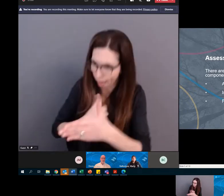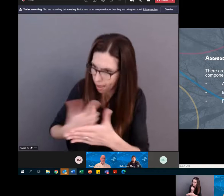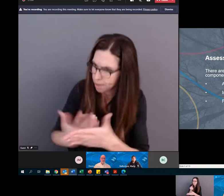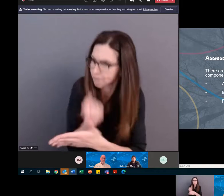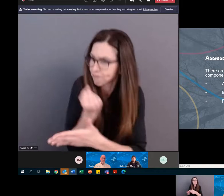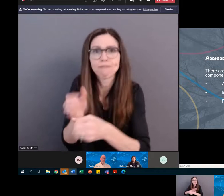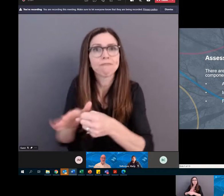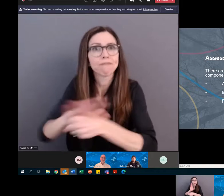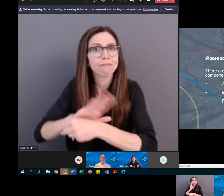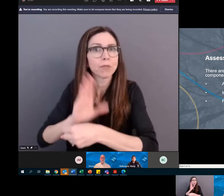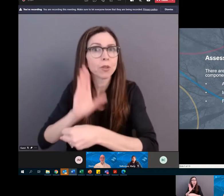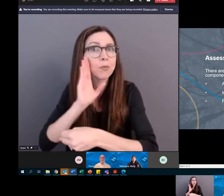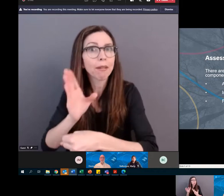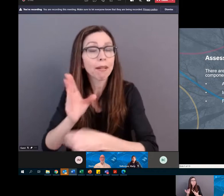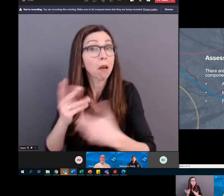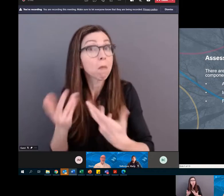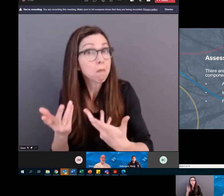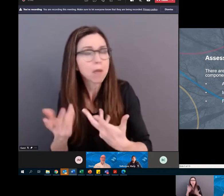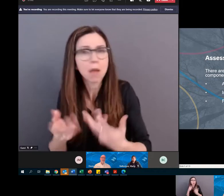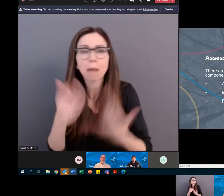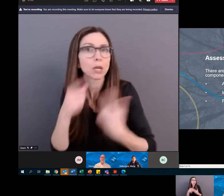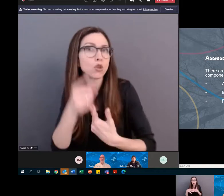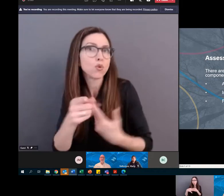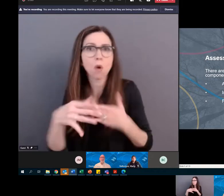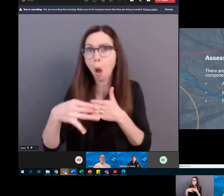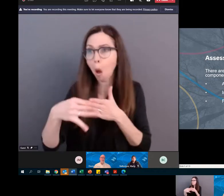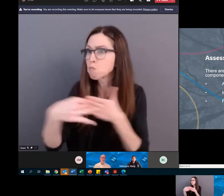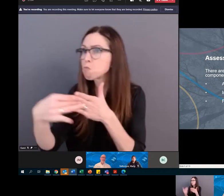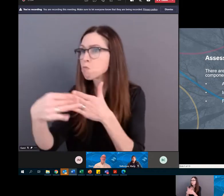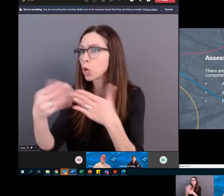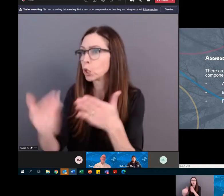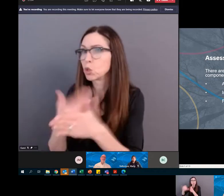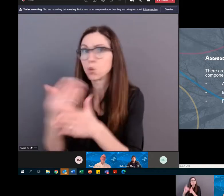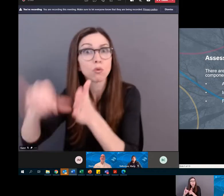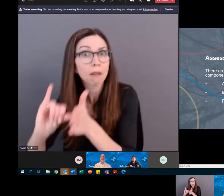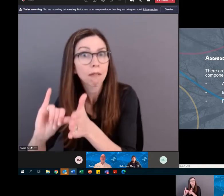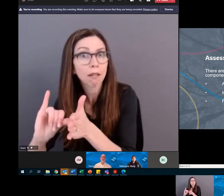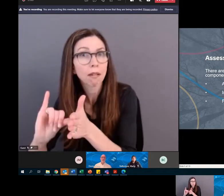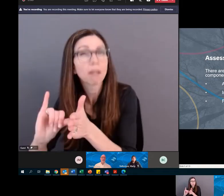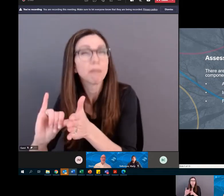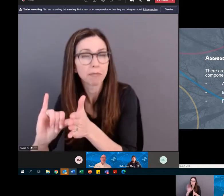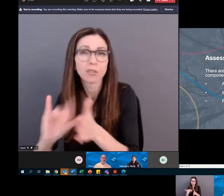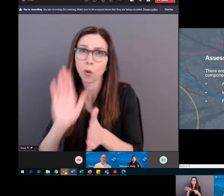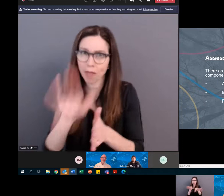into a new direction? And then for the Concept to Realization component